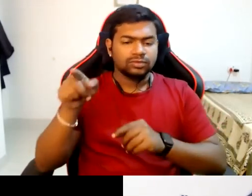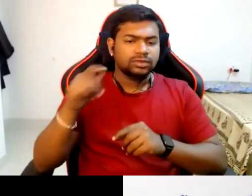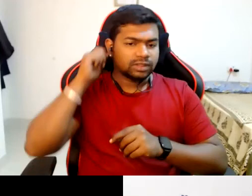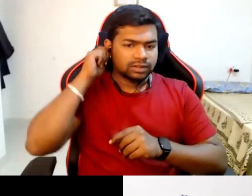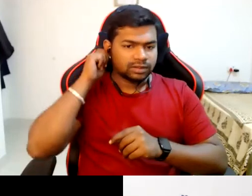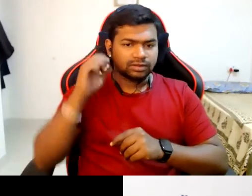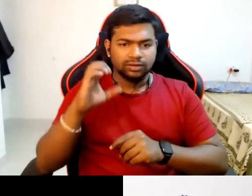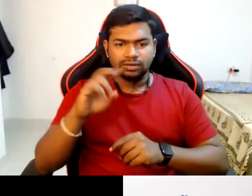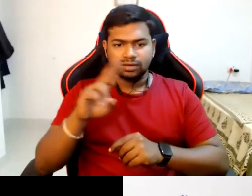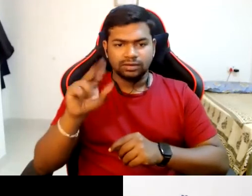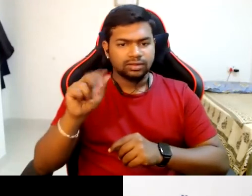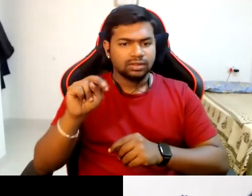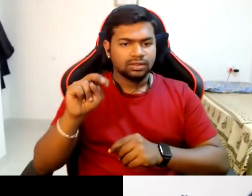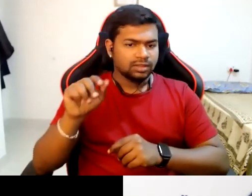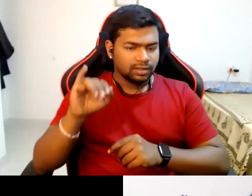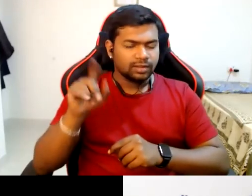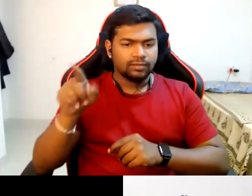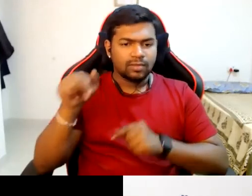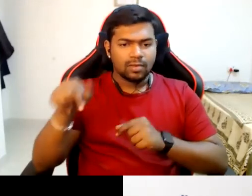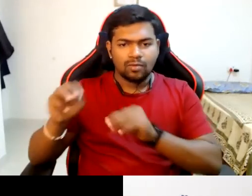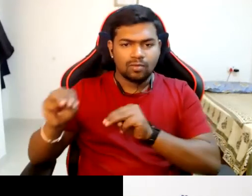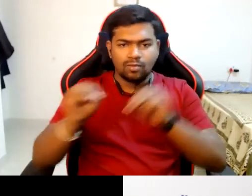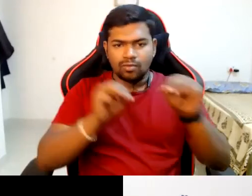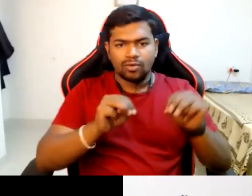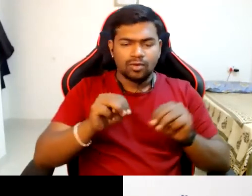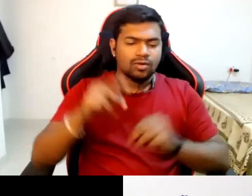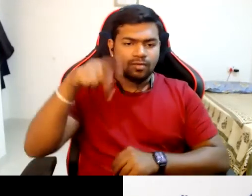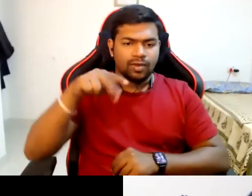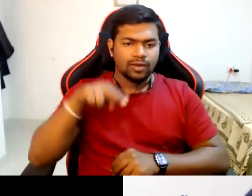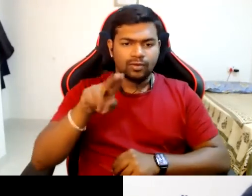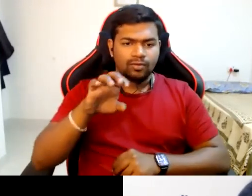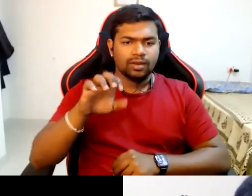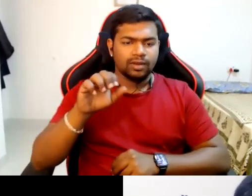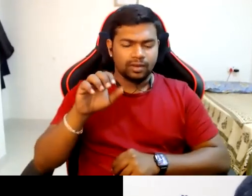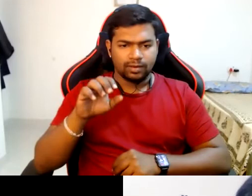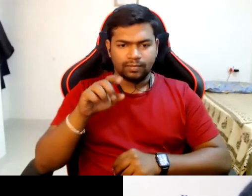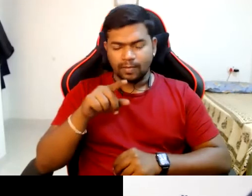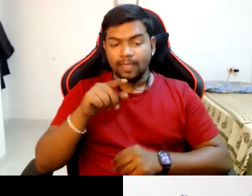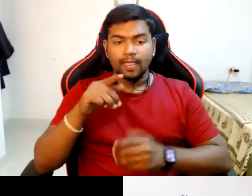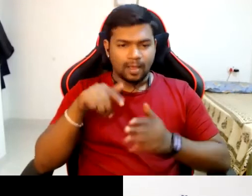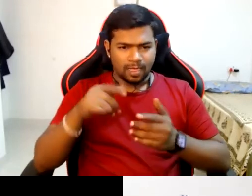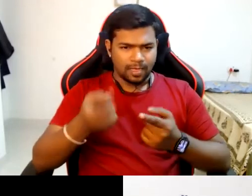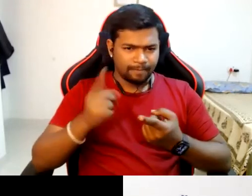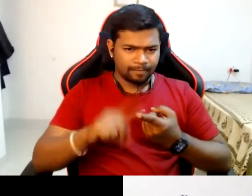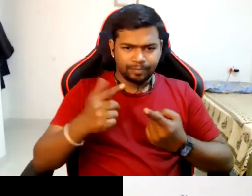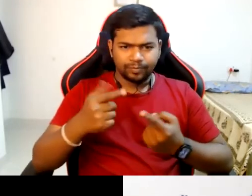wow- and now look to work from home situation. I'm back to my hometown Somnath.